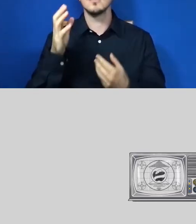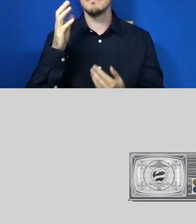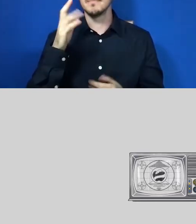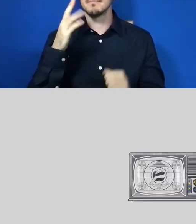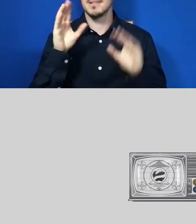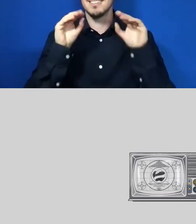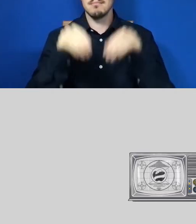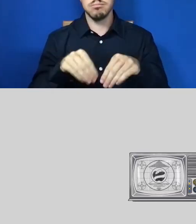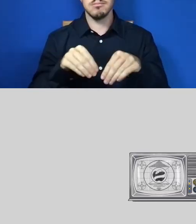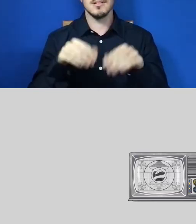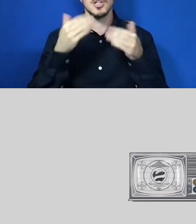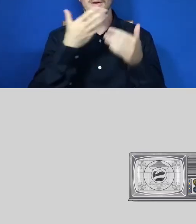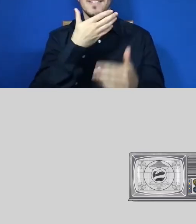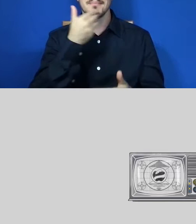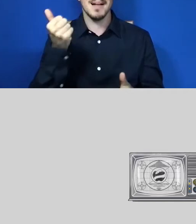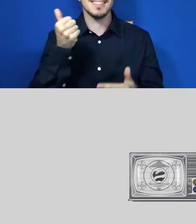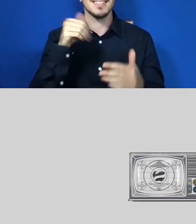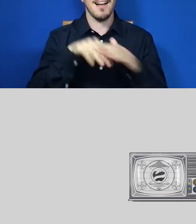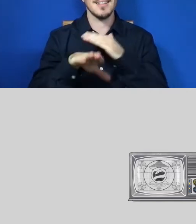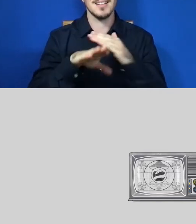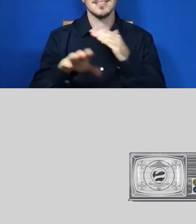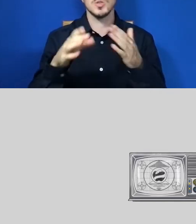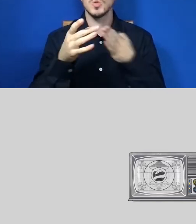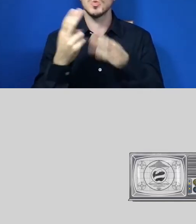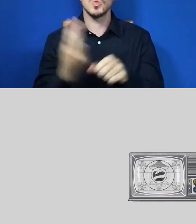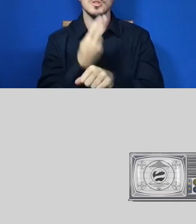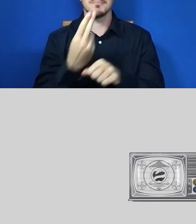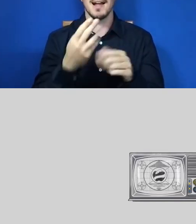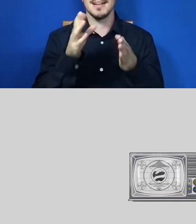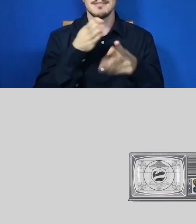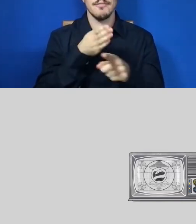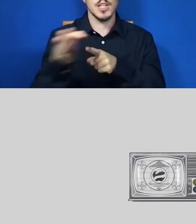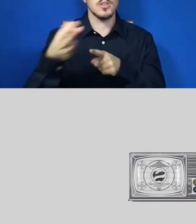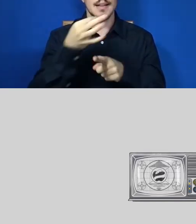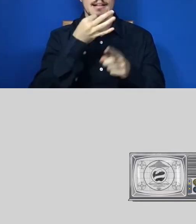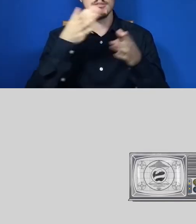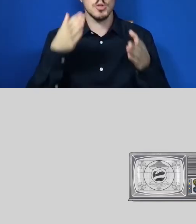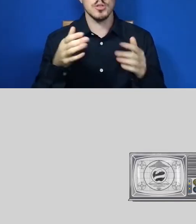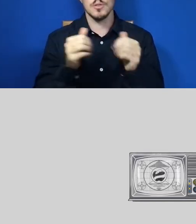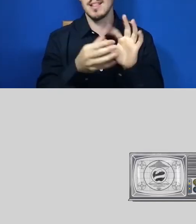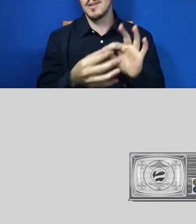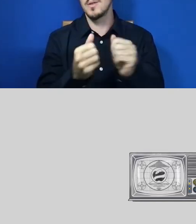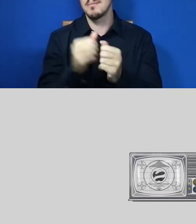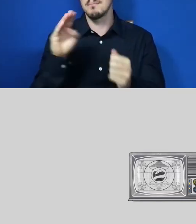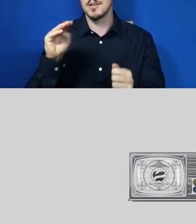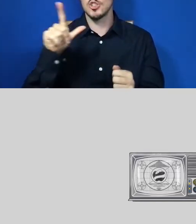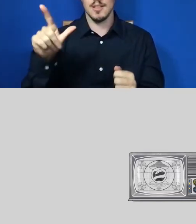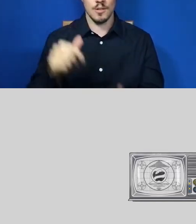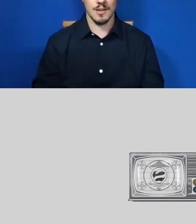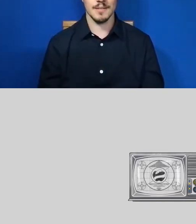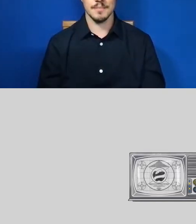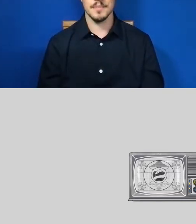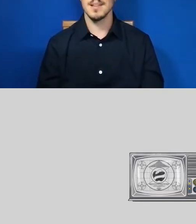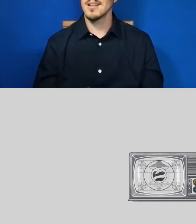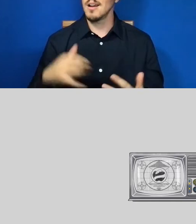you'll have access to some of the best tools used by the industry leading experts in the fields of machine learning and data science.